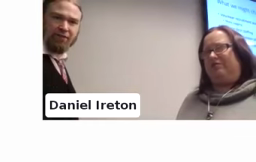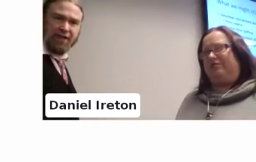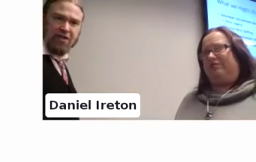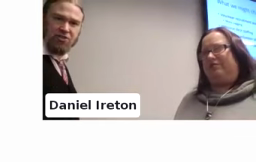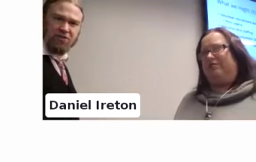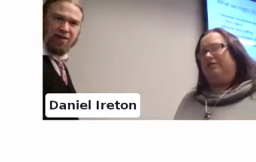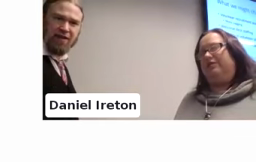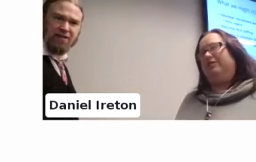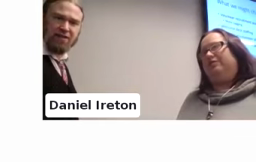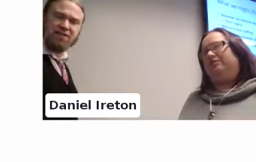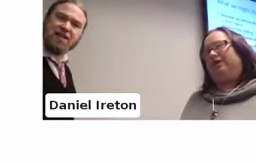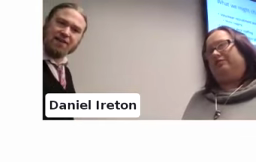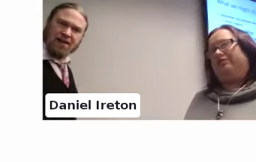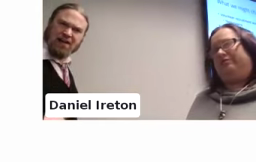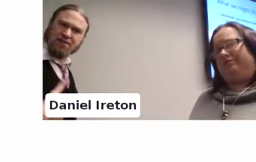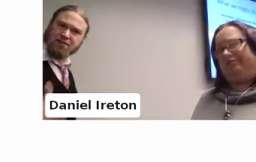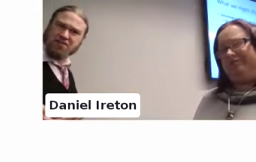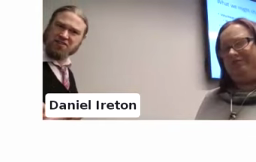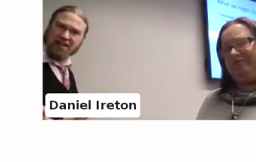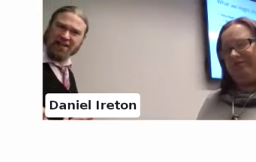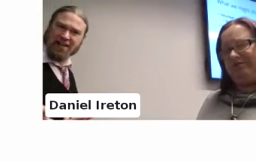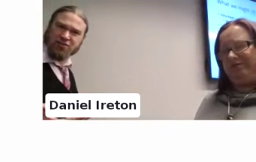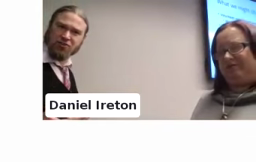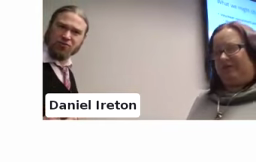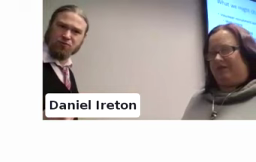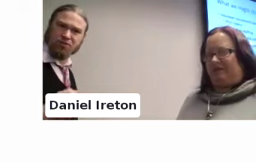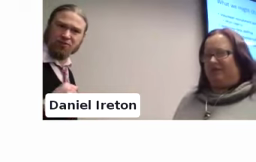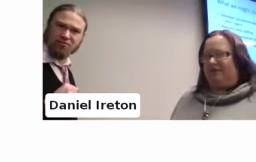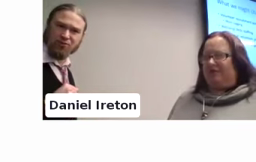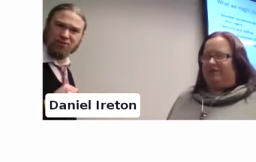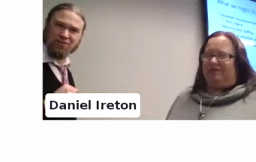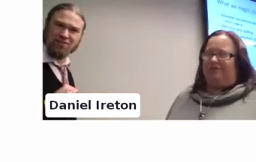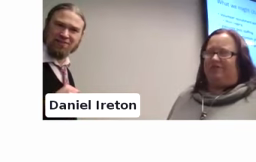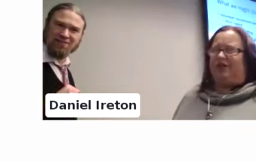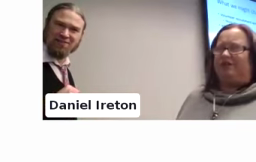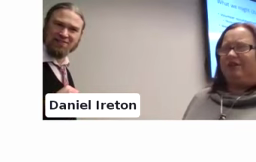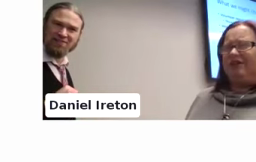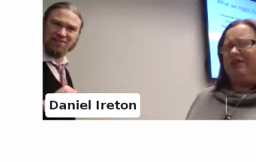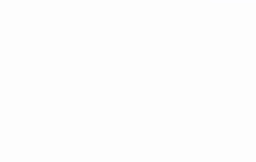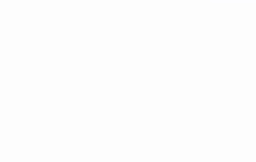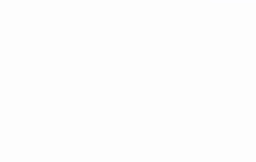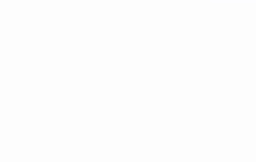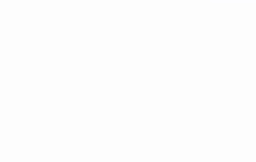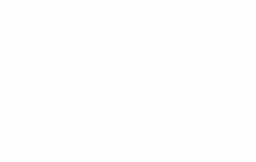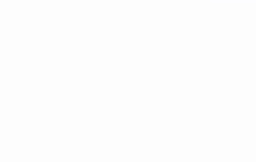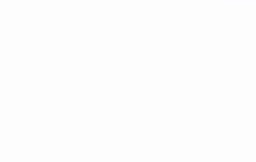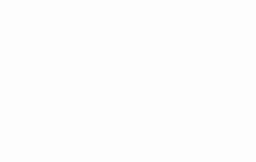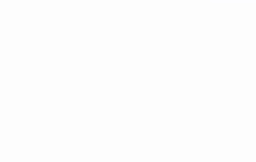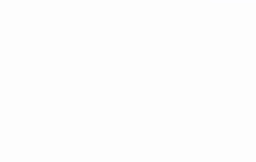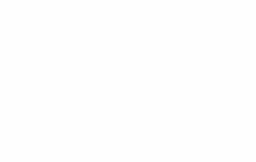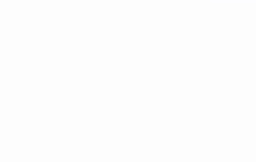So having, if you've got a group that play tests and/or just gets together and play some things to pick out that's what you want as volunteers more than anything else you want to be able to teach your games. If they are your play tester they will know about what modifications to make.